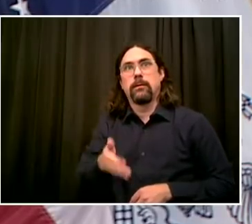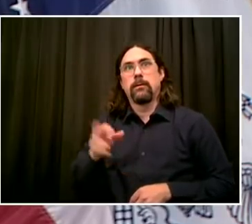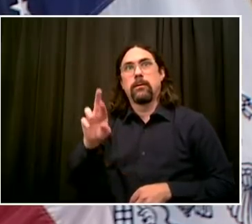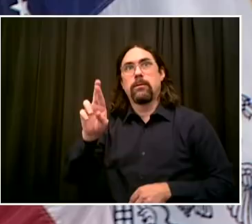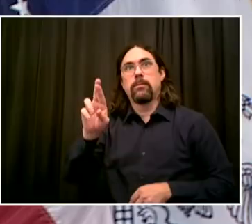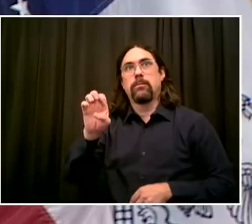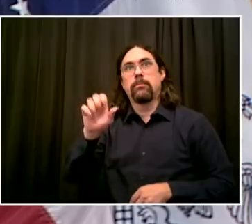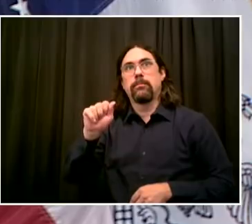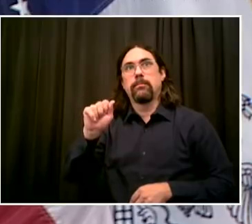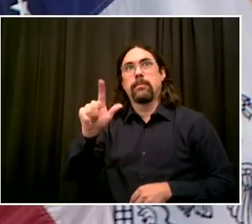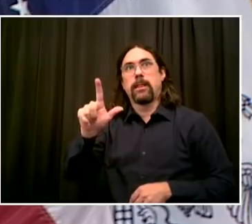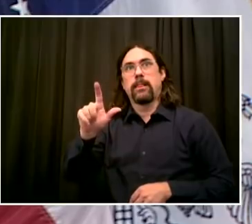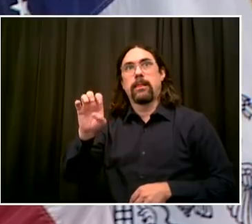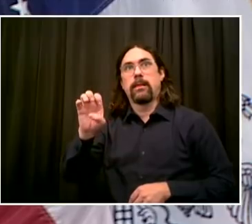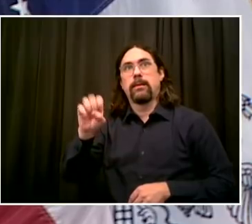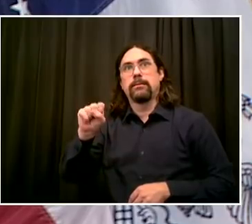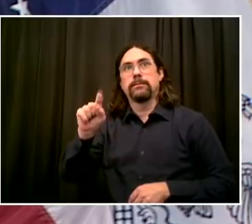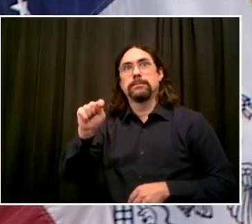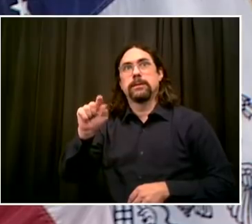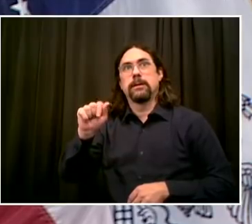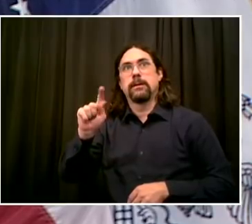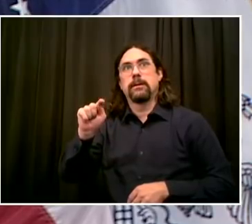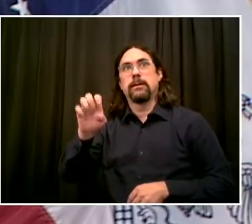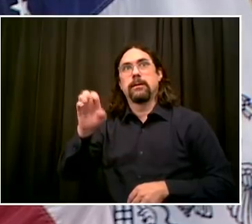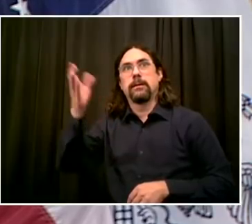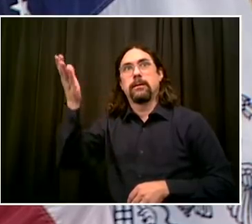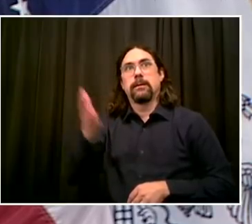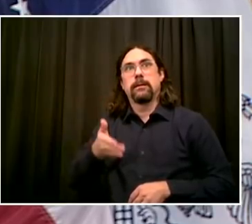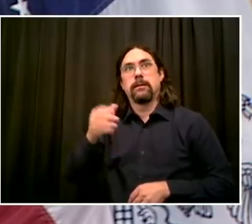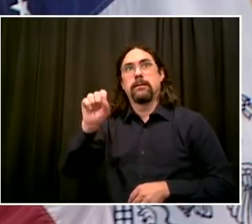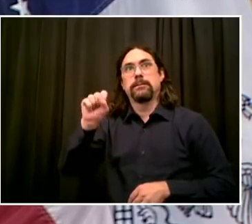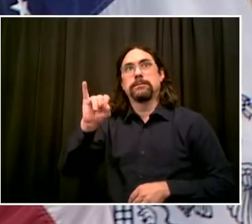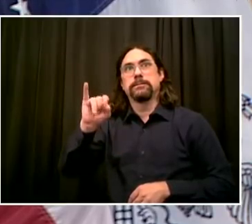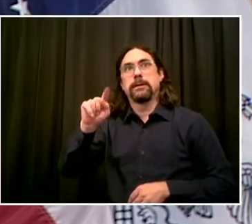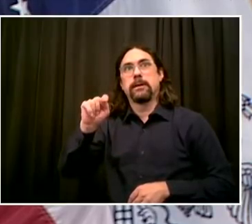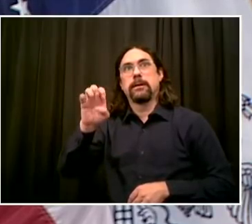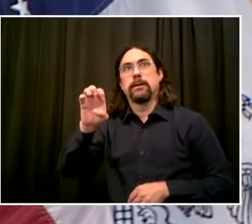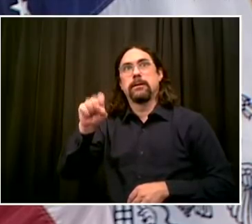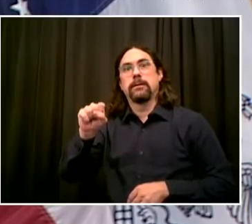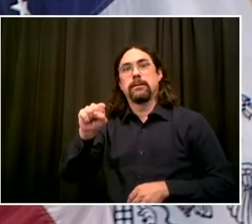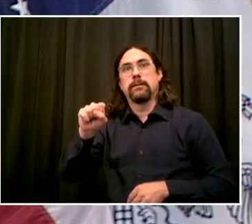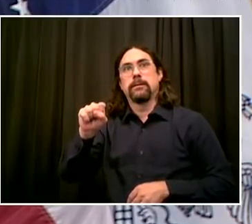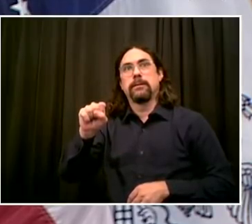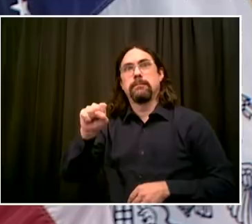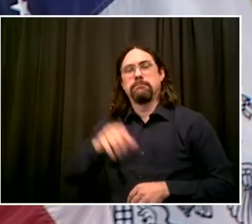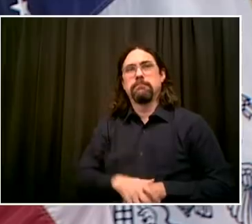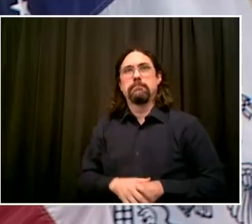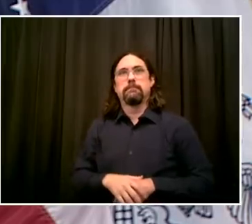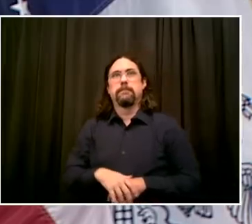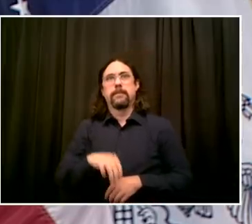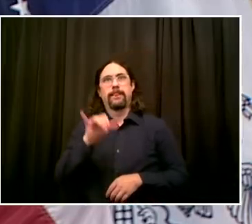THANK YOU.